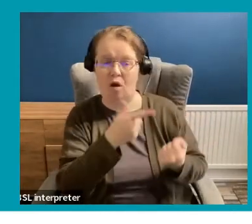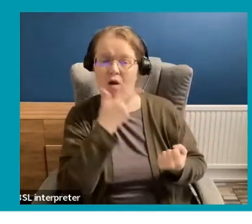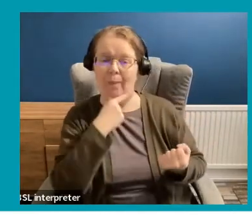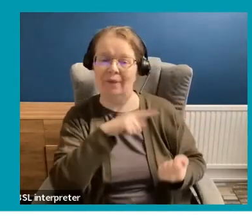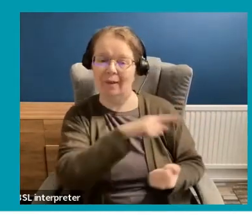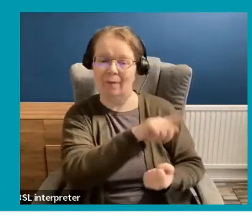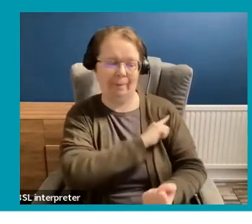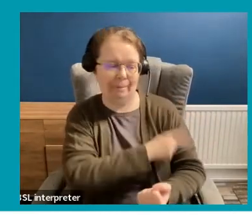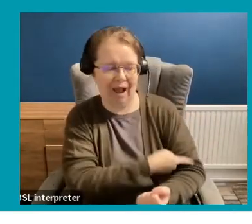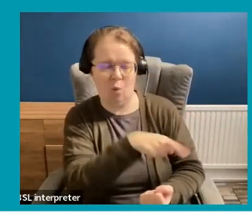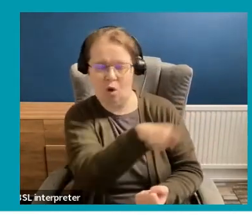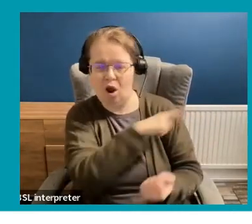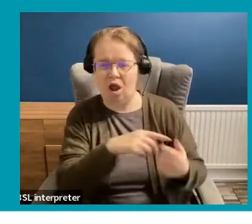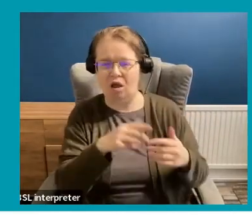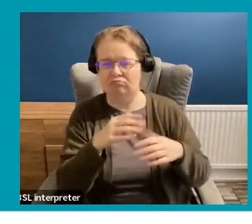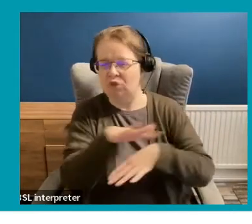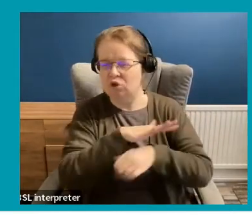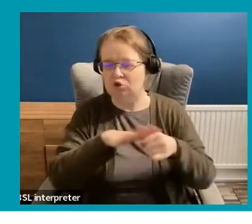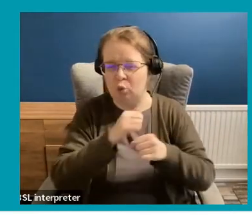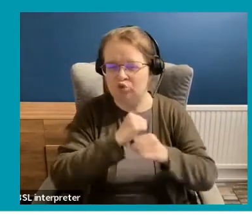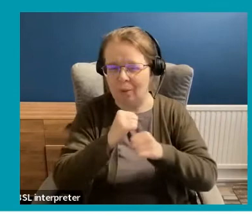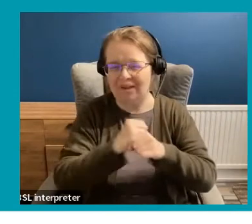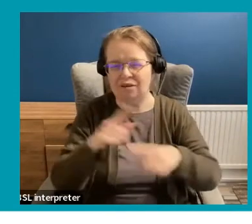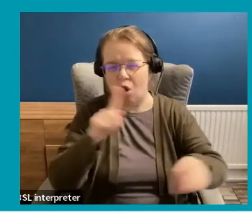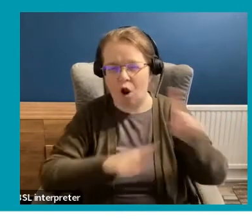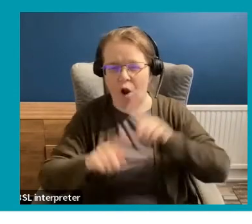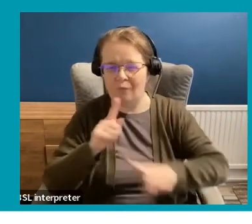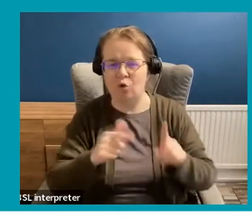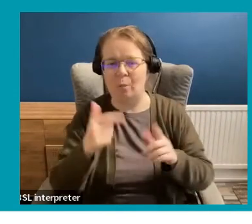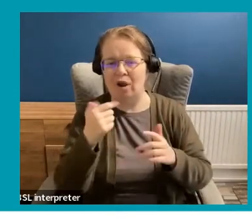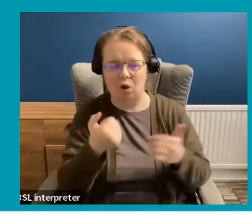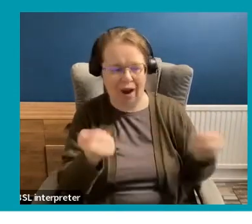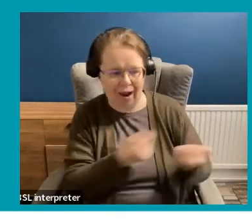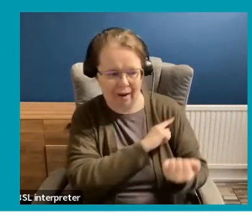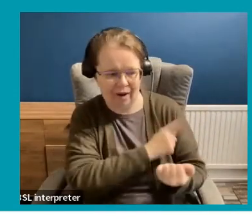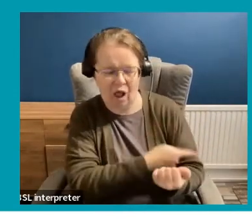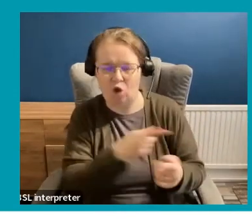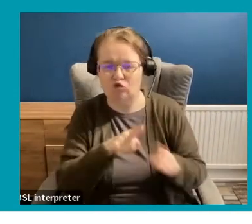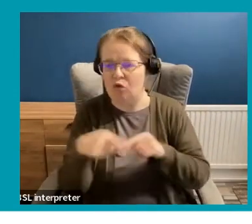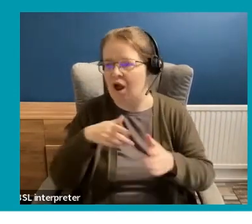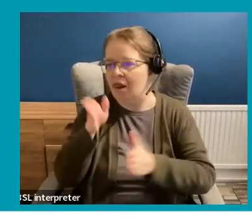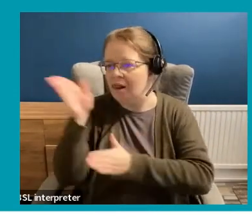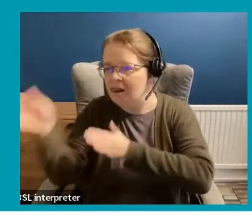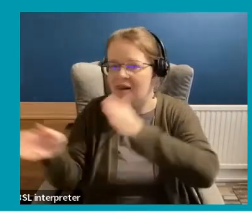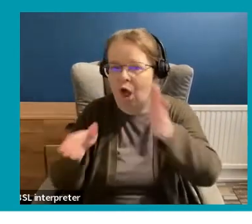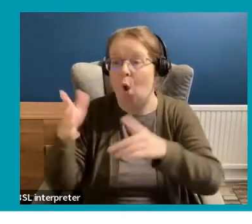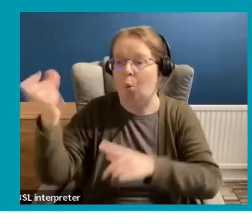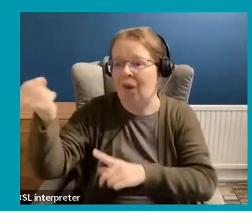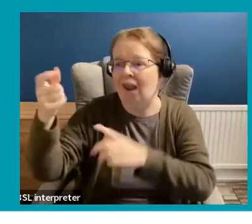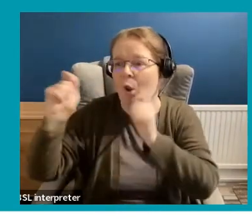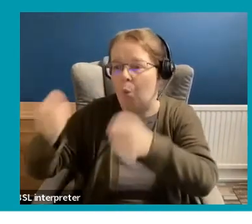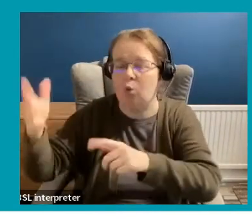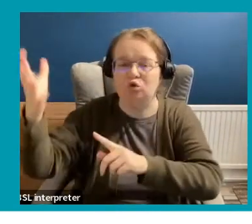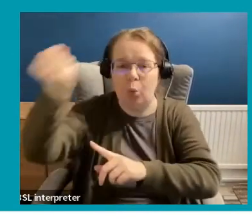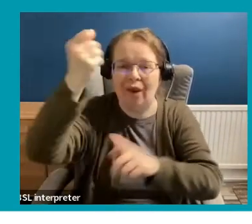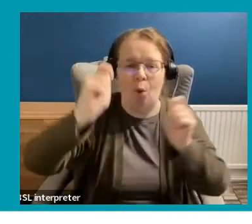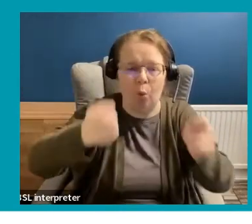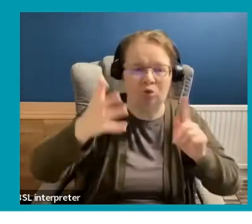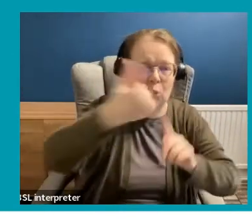media and conferences and things like that rather than try to go out and win awards. Definitely, that storytelling